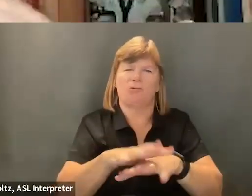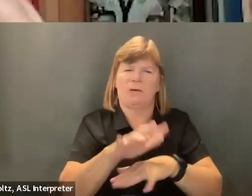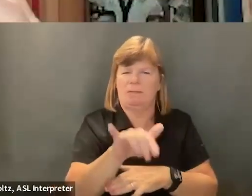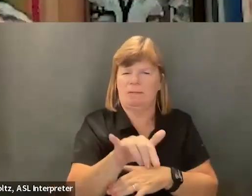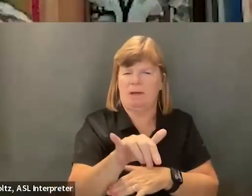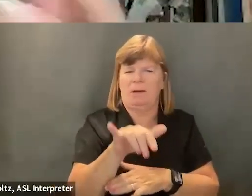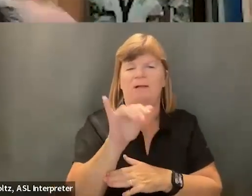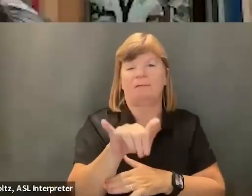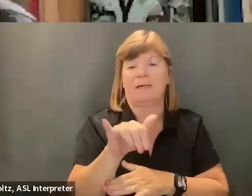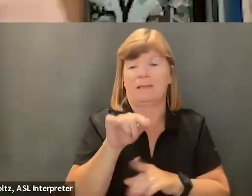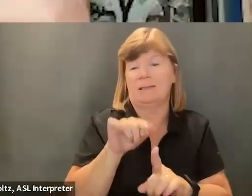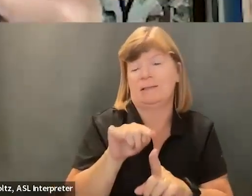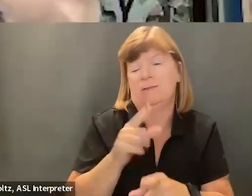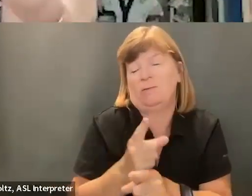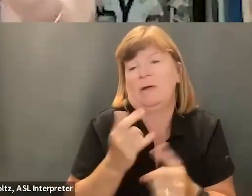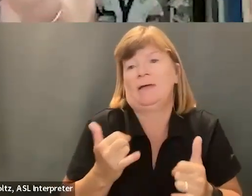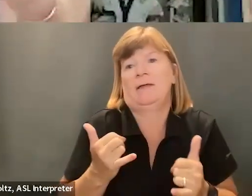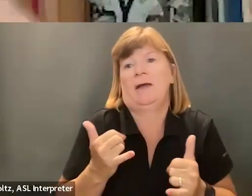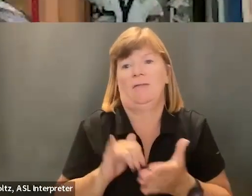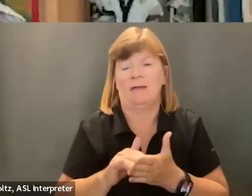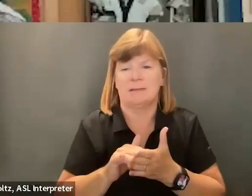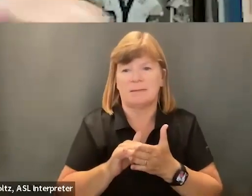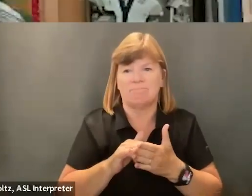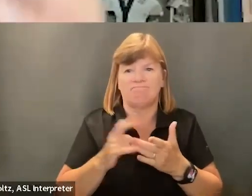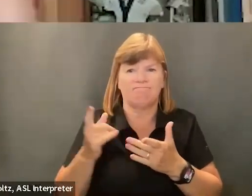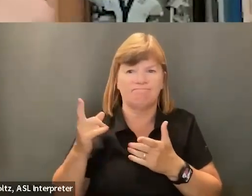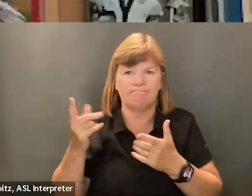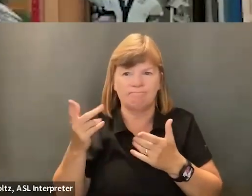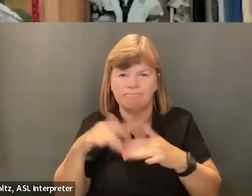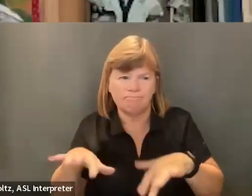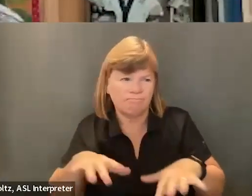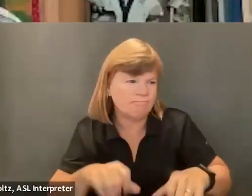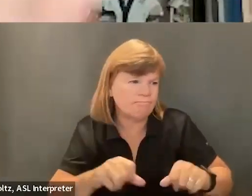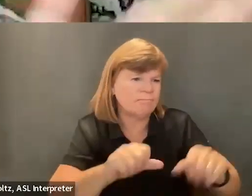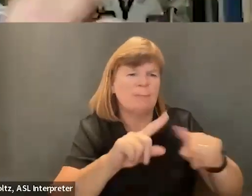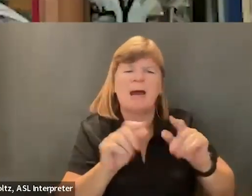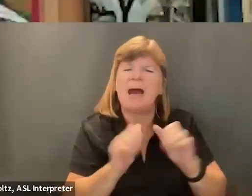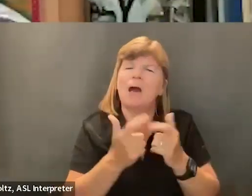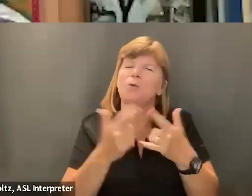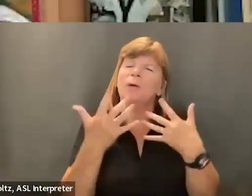area right now that's been uptaken but how can we integrate these and Hugh I would love to hear